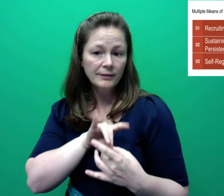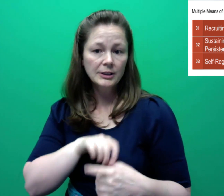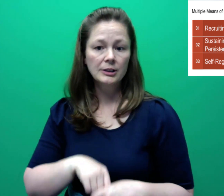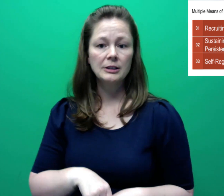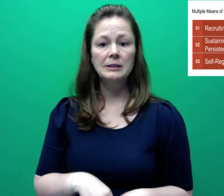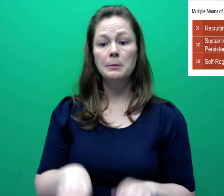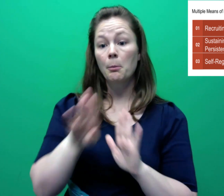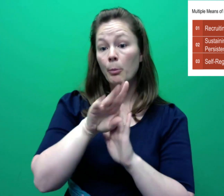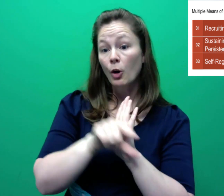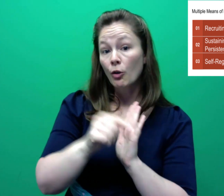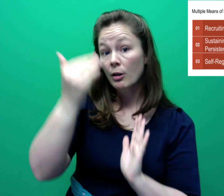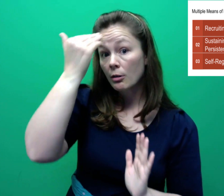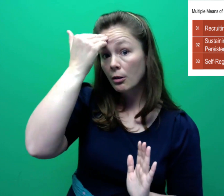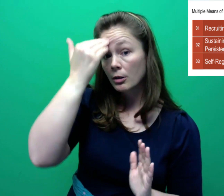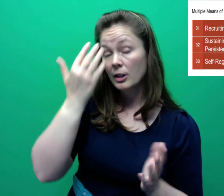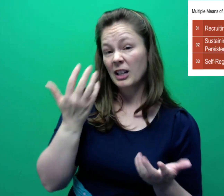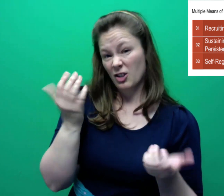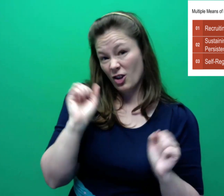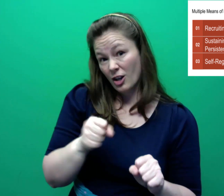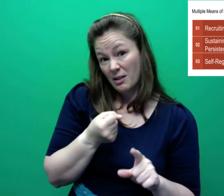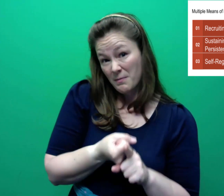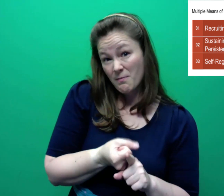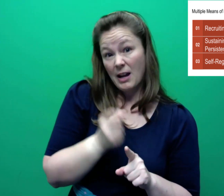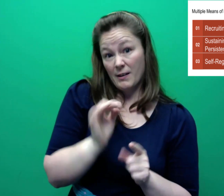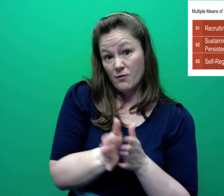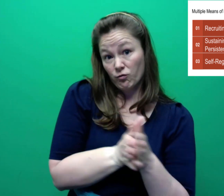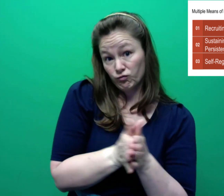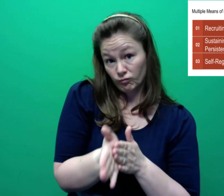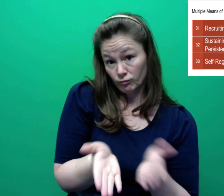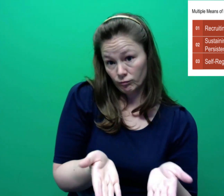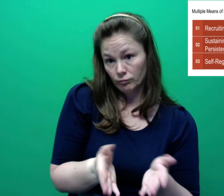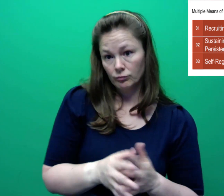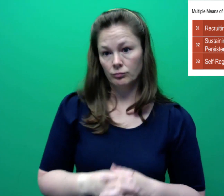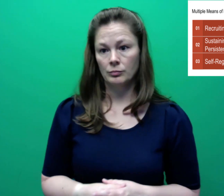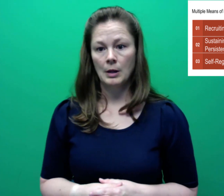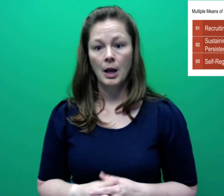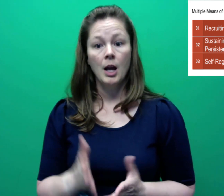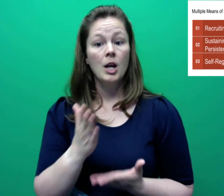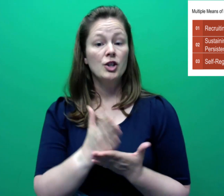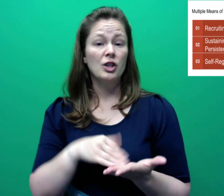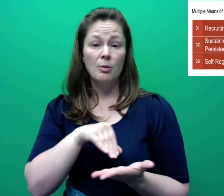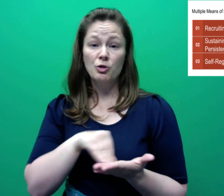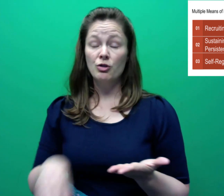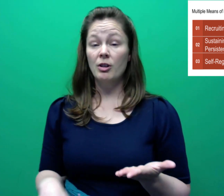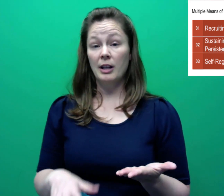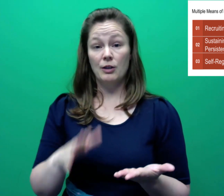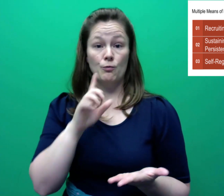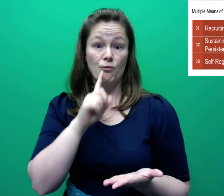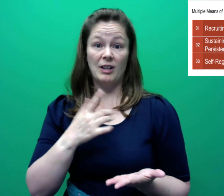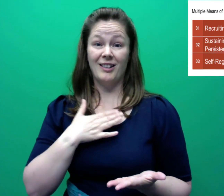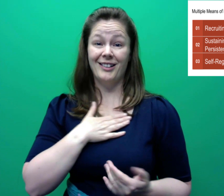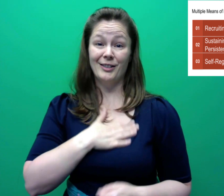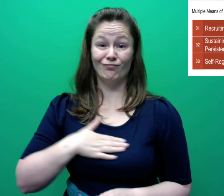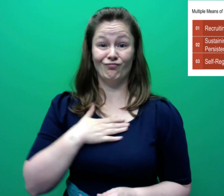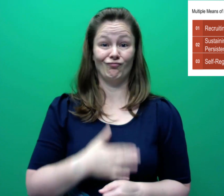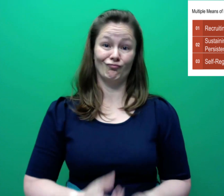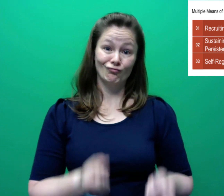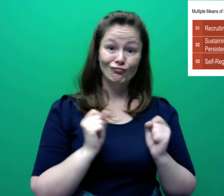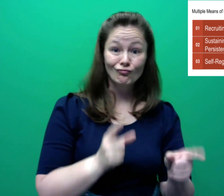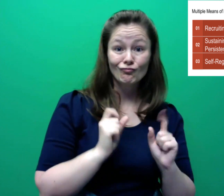culture, personal relevance and background knowledge. Some students